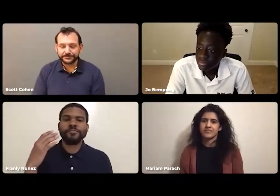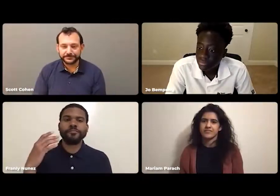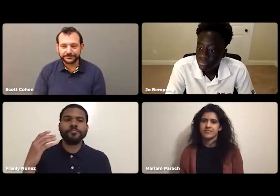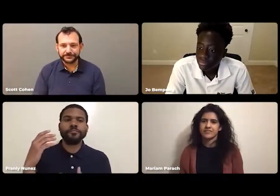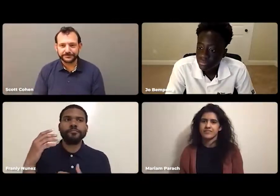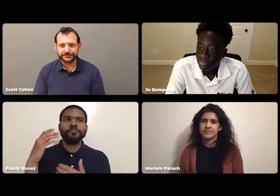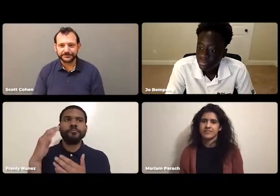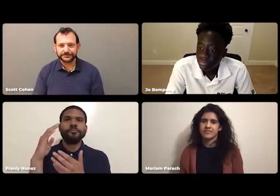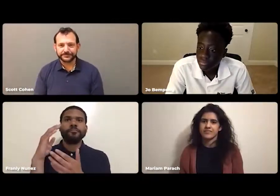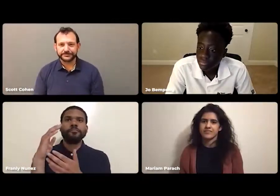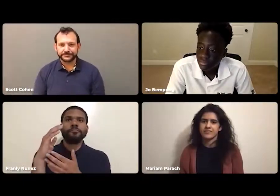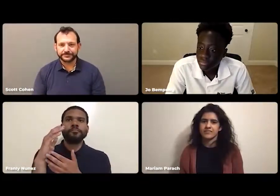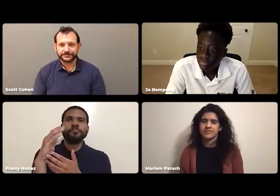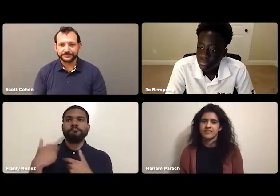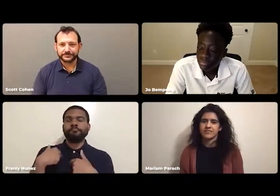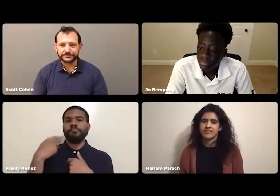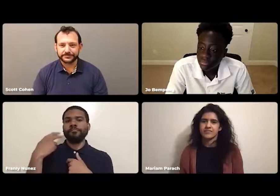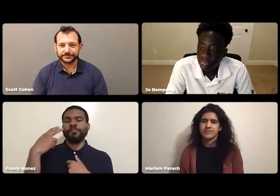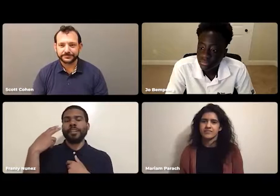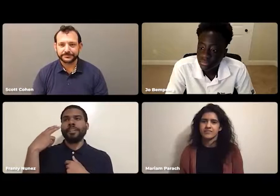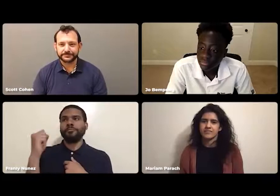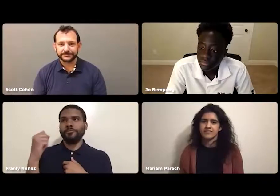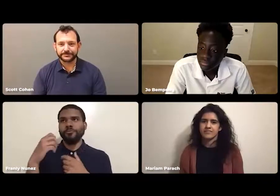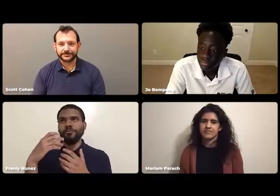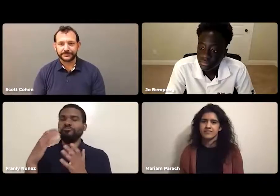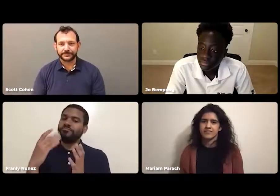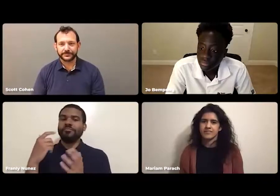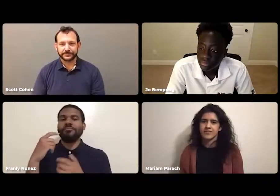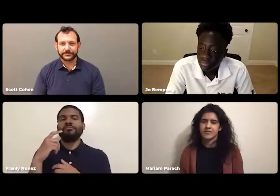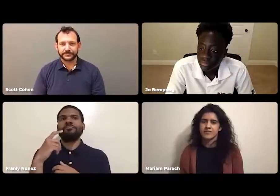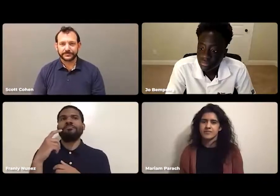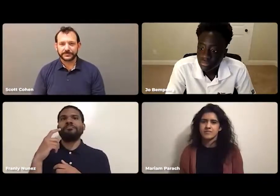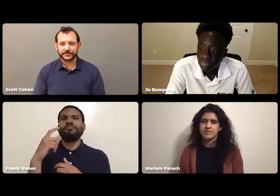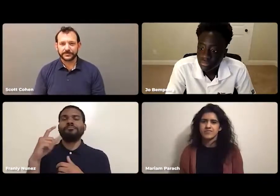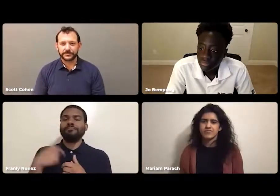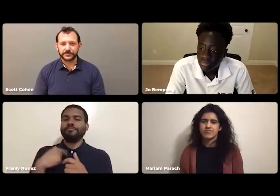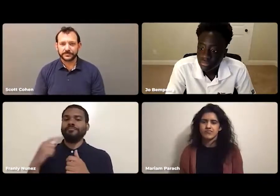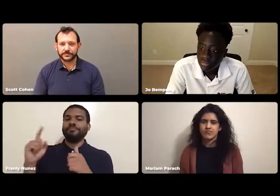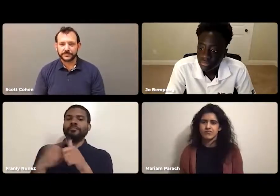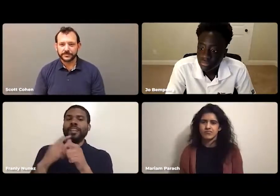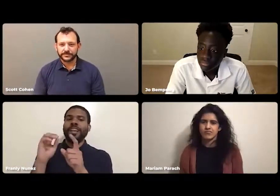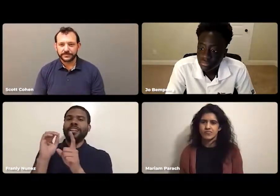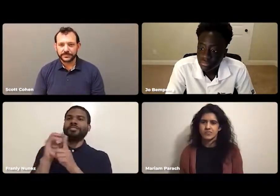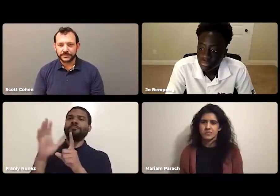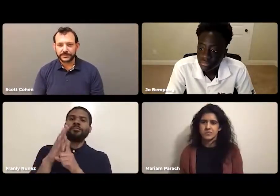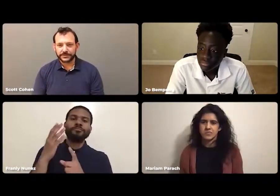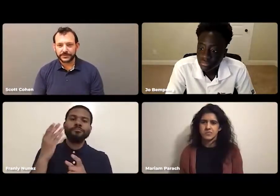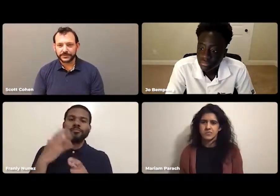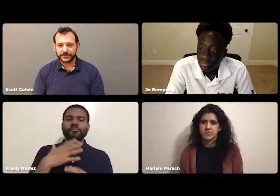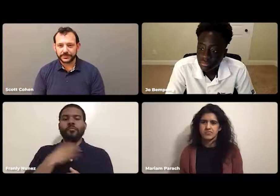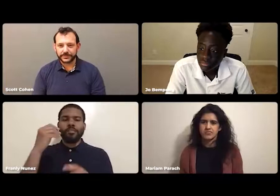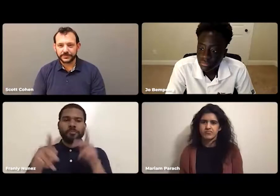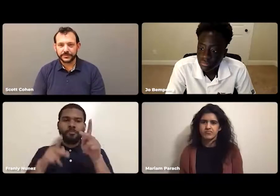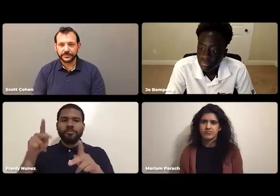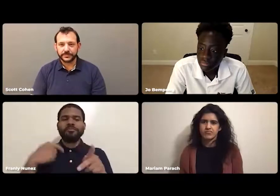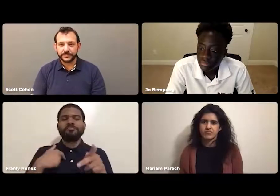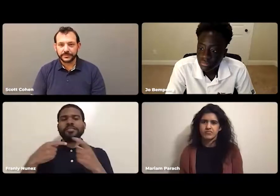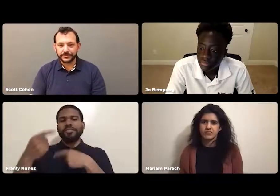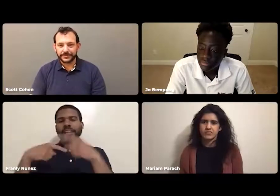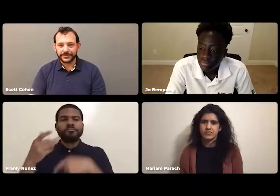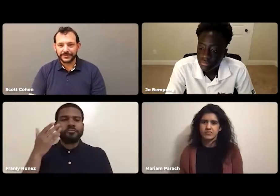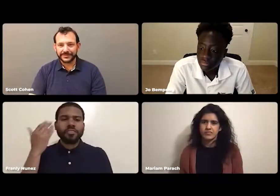In high school -- let me think . . . I was first exposed to white